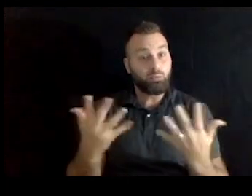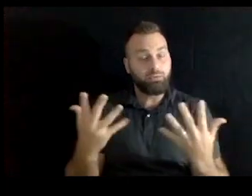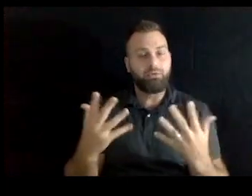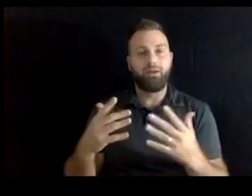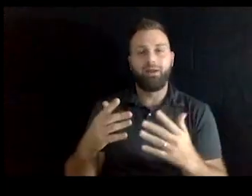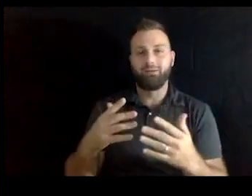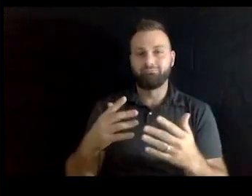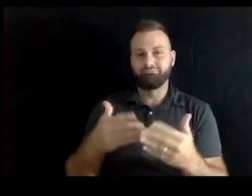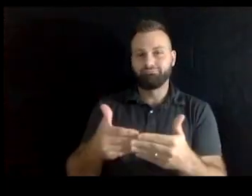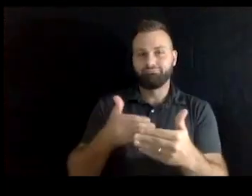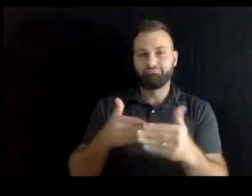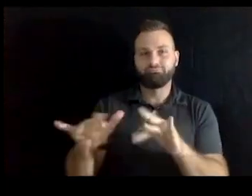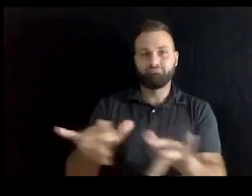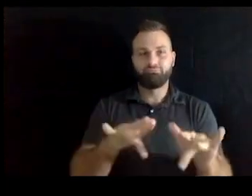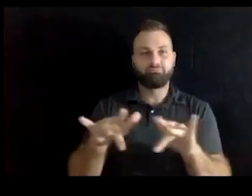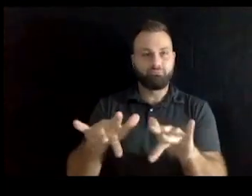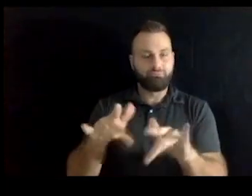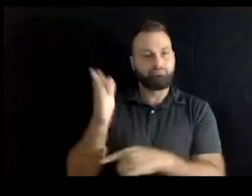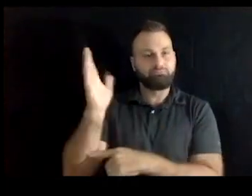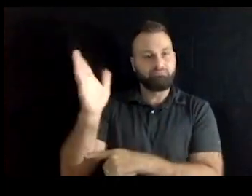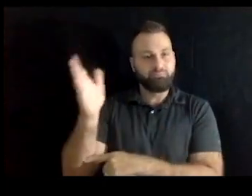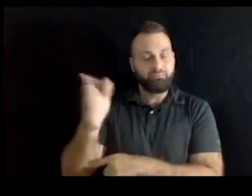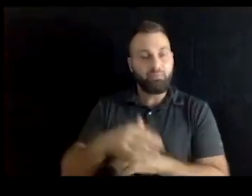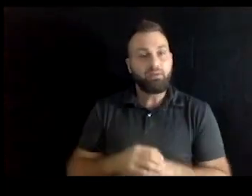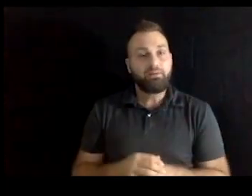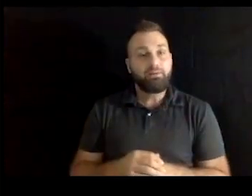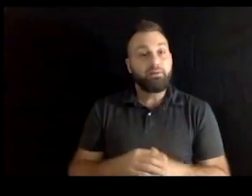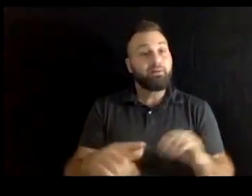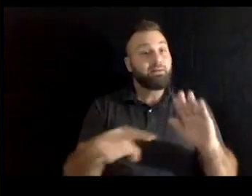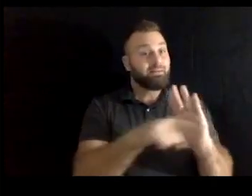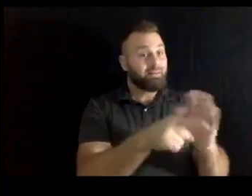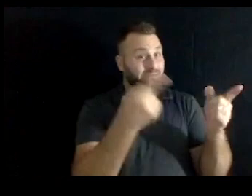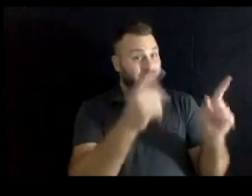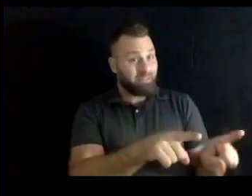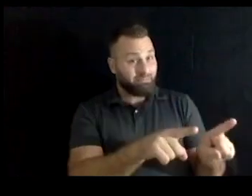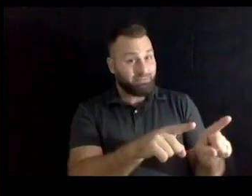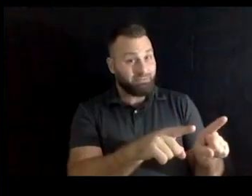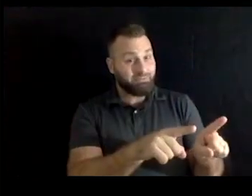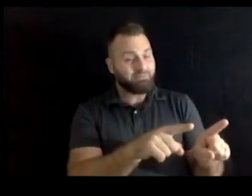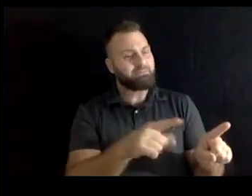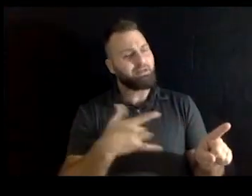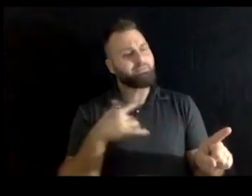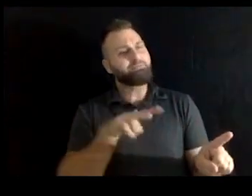I do believe that there are Silver Linings and in most things, and for this one the logistical